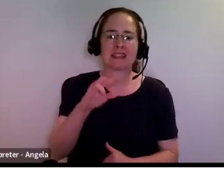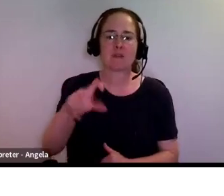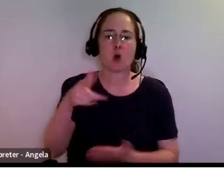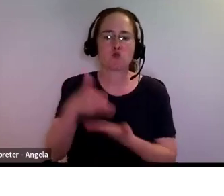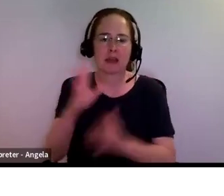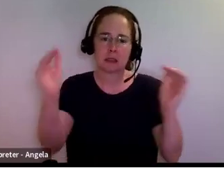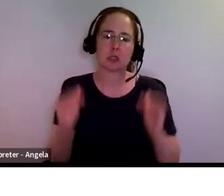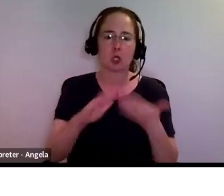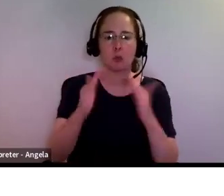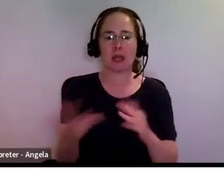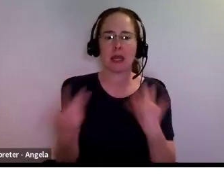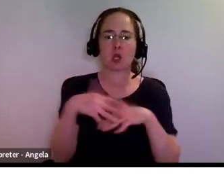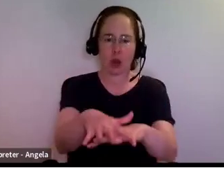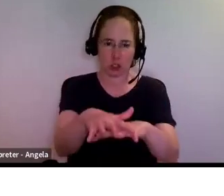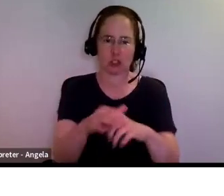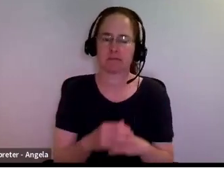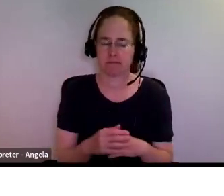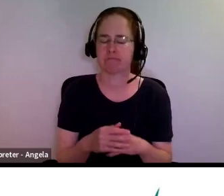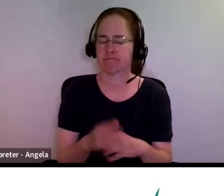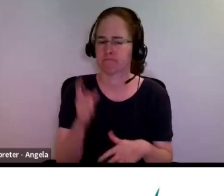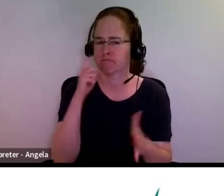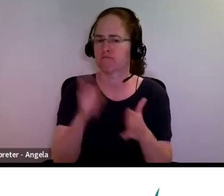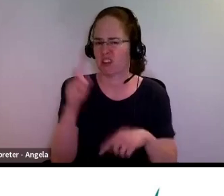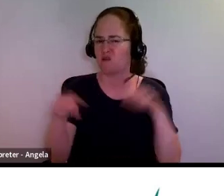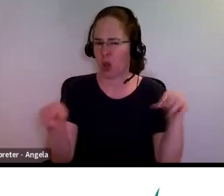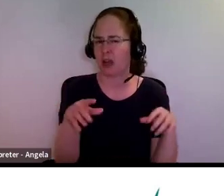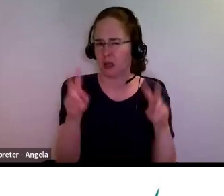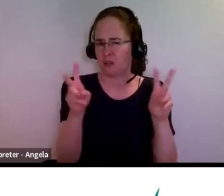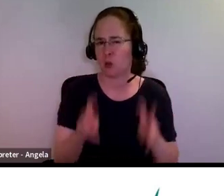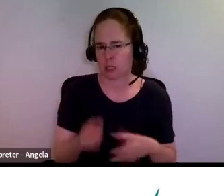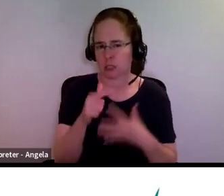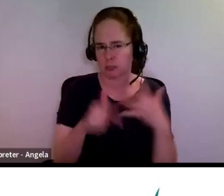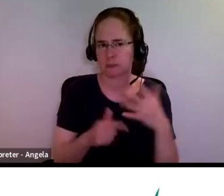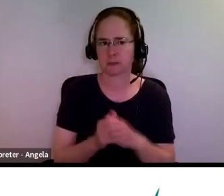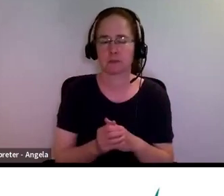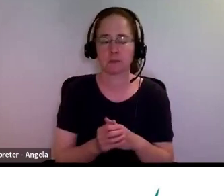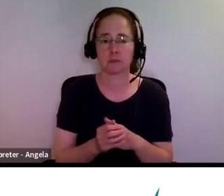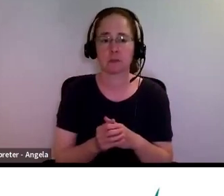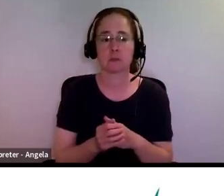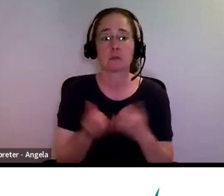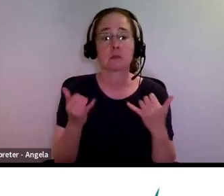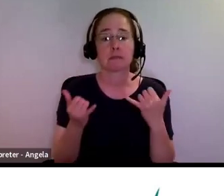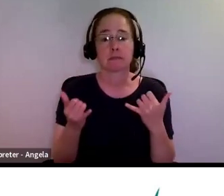in a variety of areas next. We just wanted to give you a sense